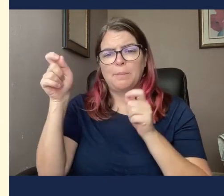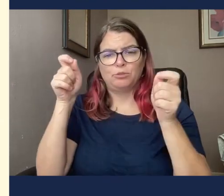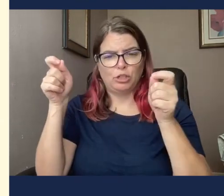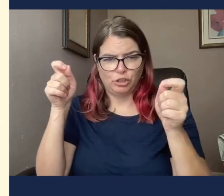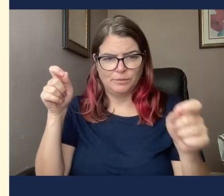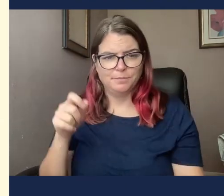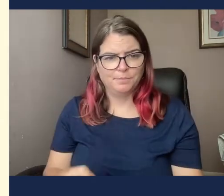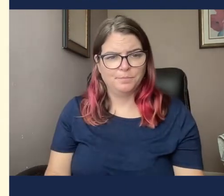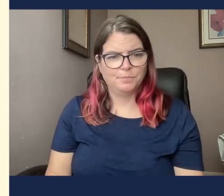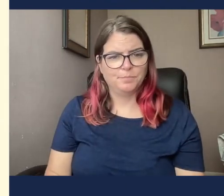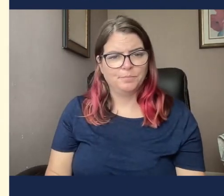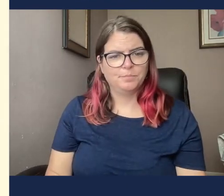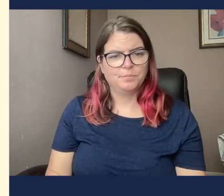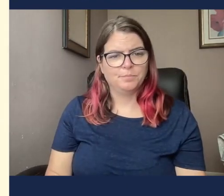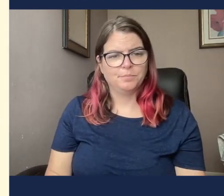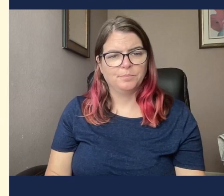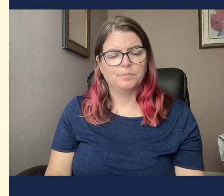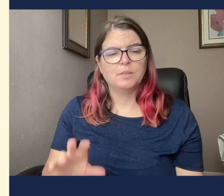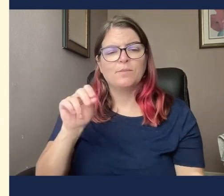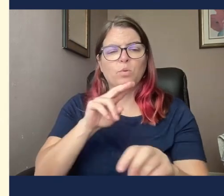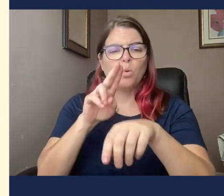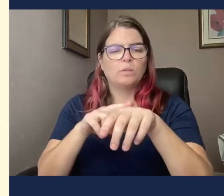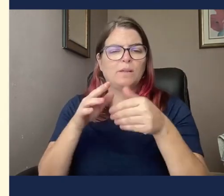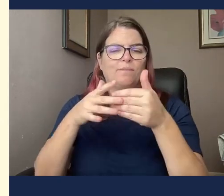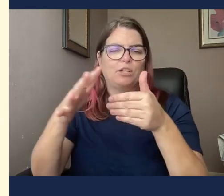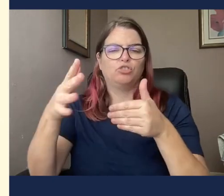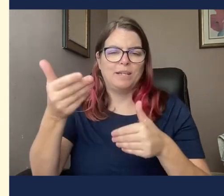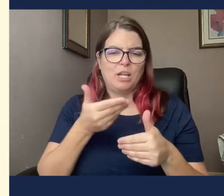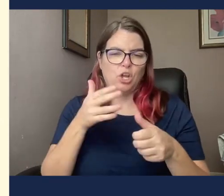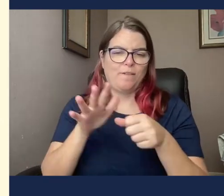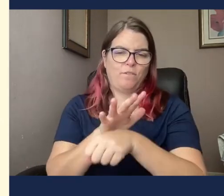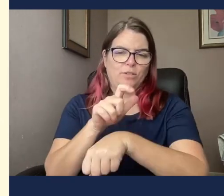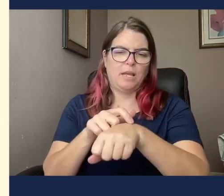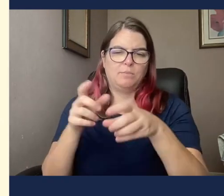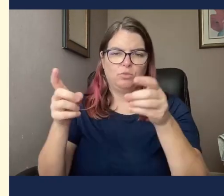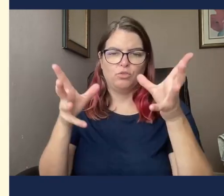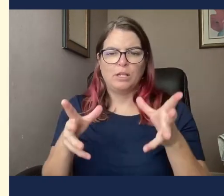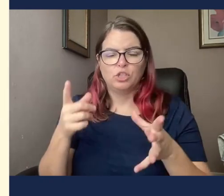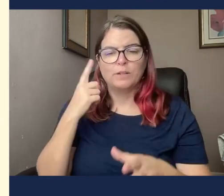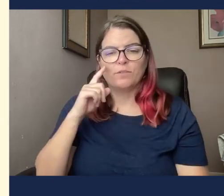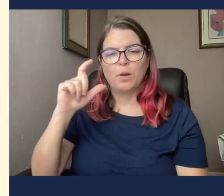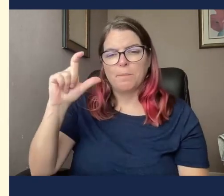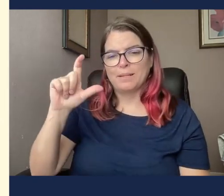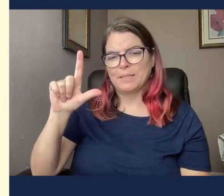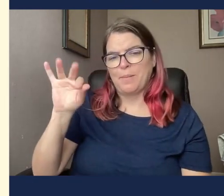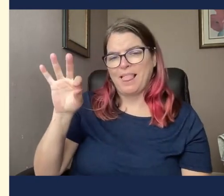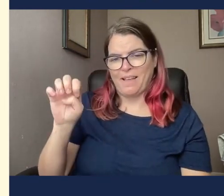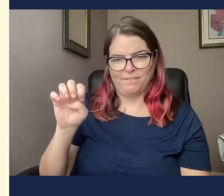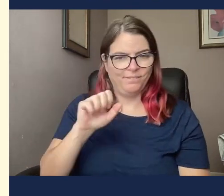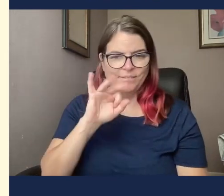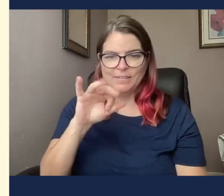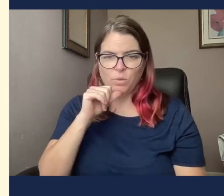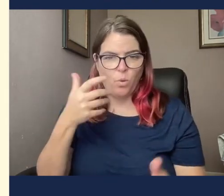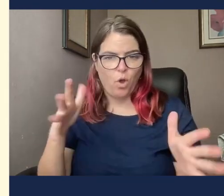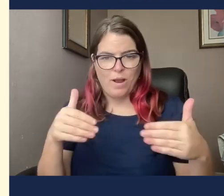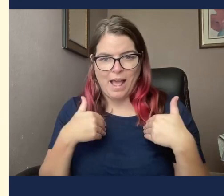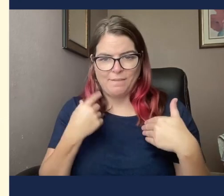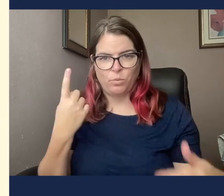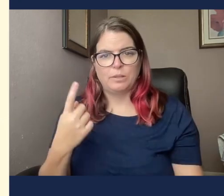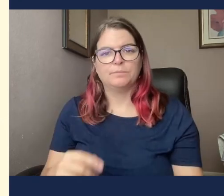Hate incidents. Discrimination . Is the rhetoric in the media and by government officials that disparage Islam in traditional